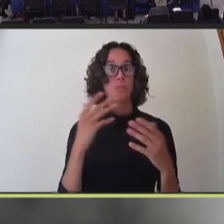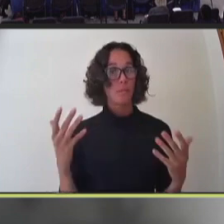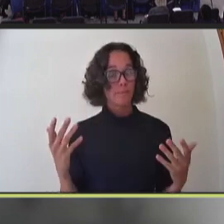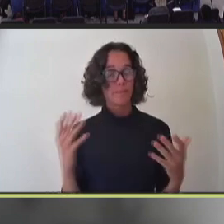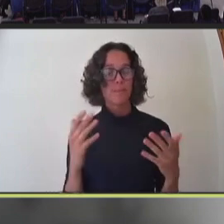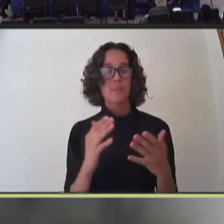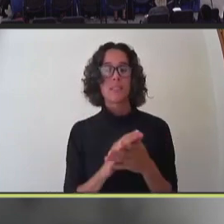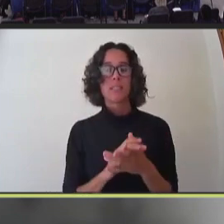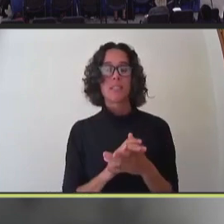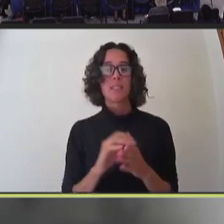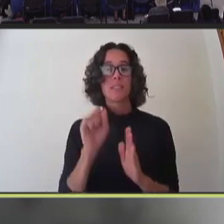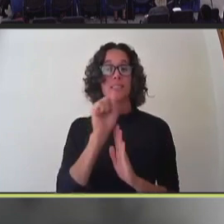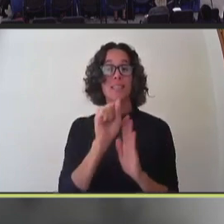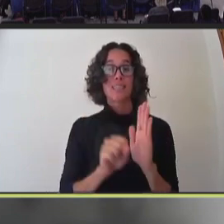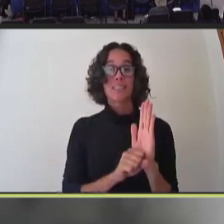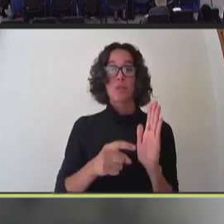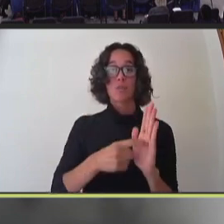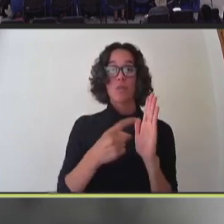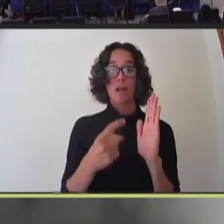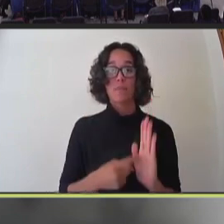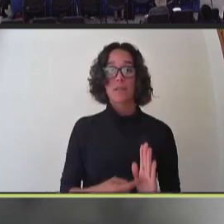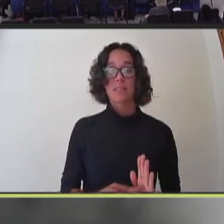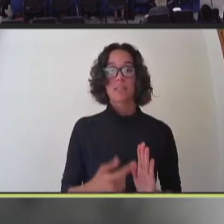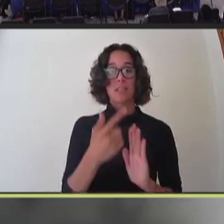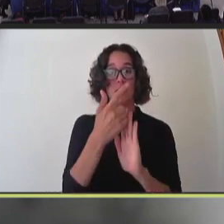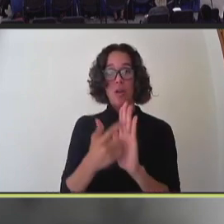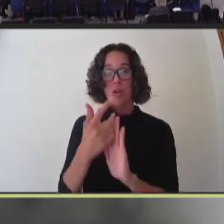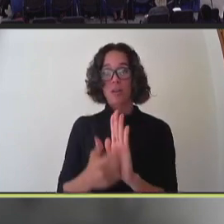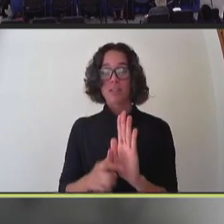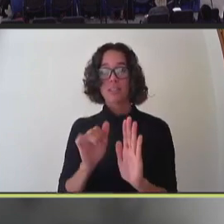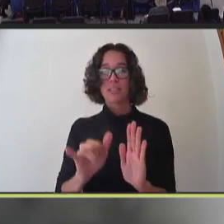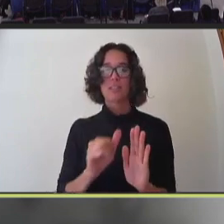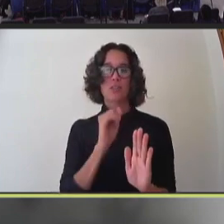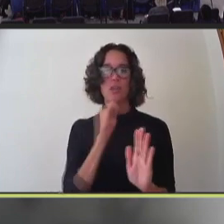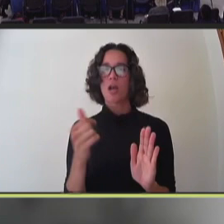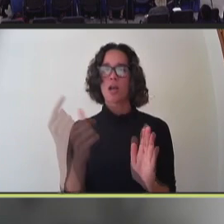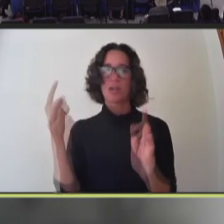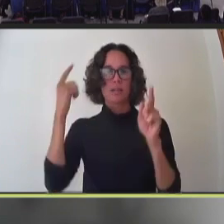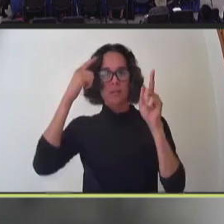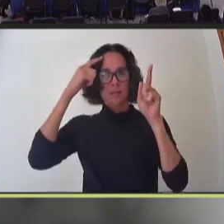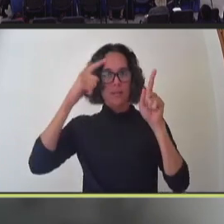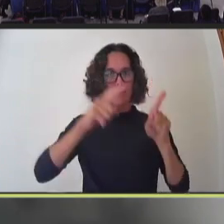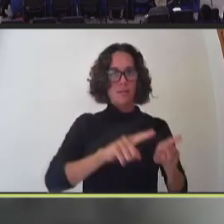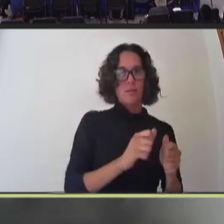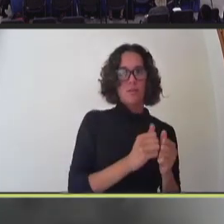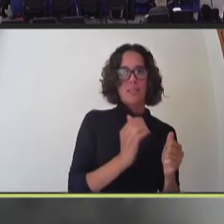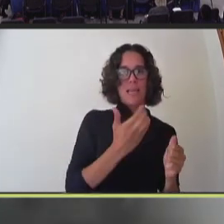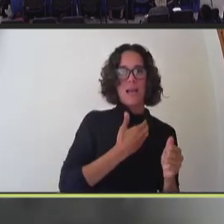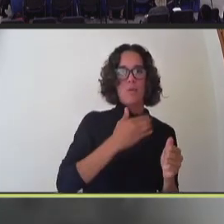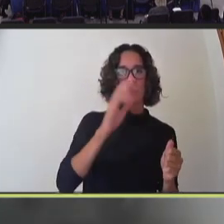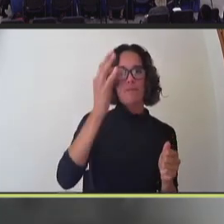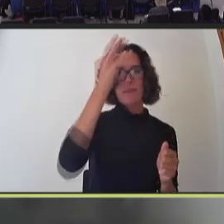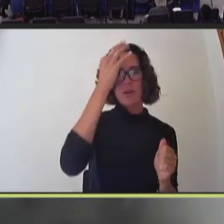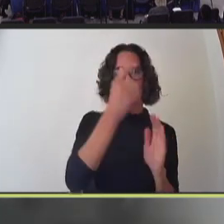state requirements and laws that don't align with our federal and legal and privacy requirements.